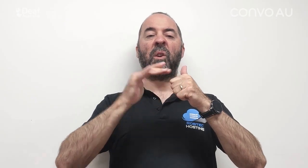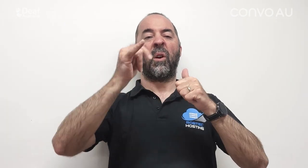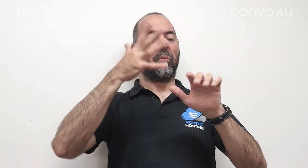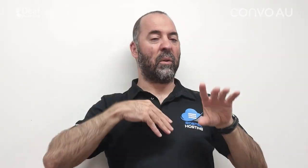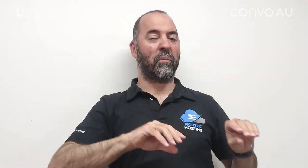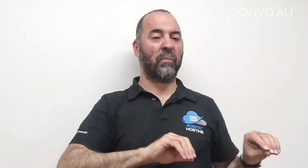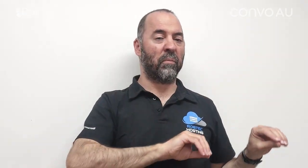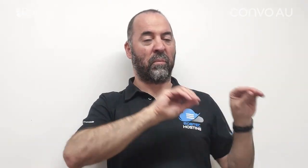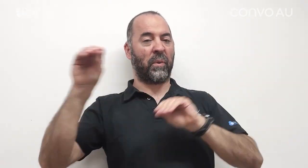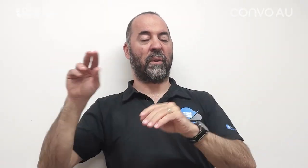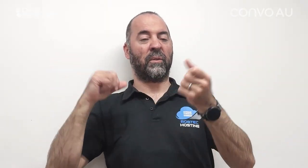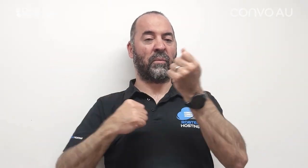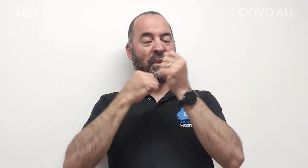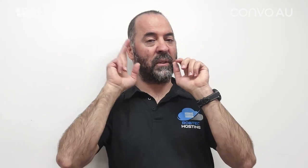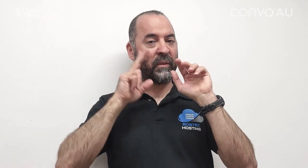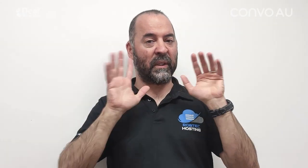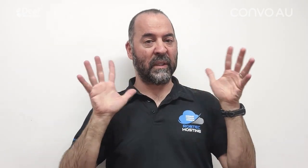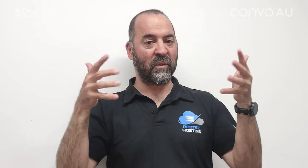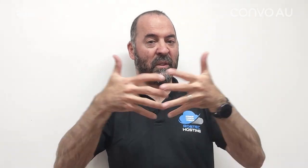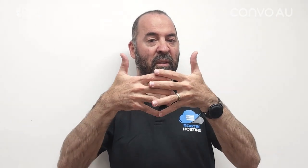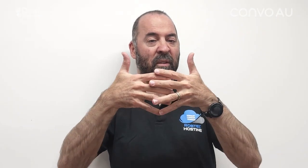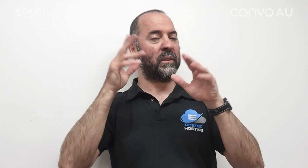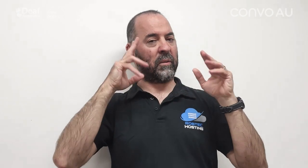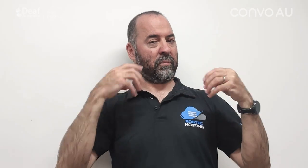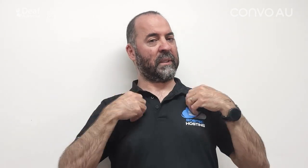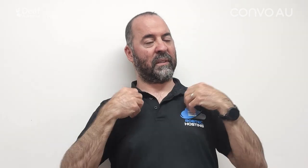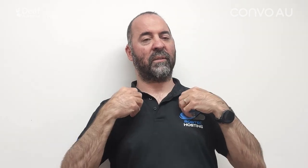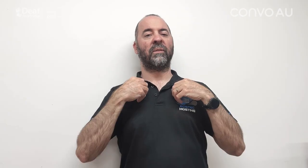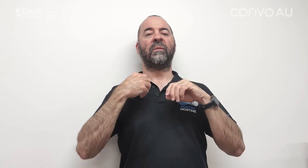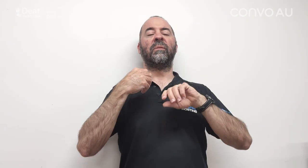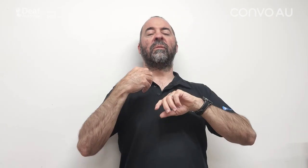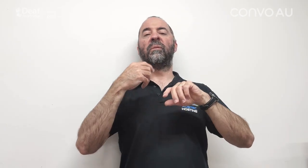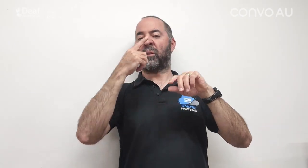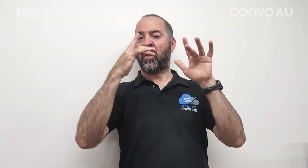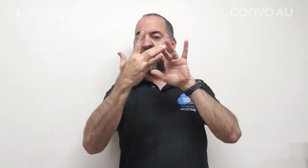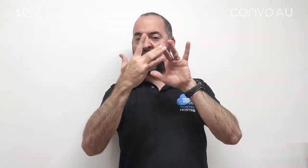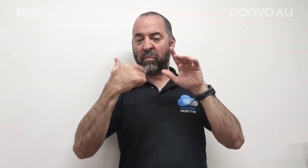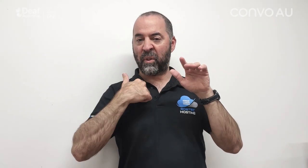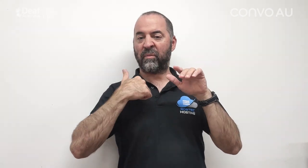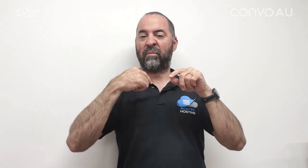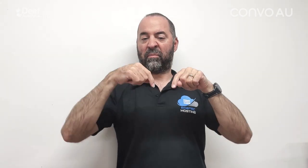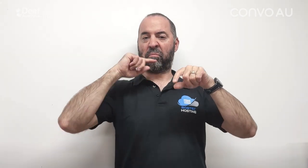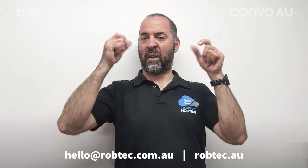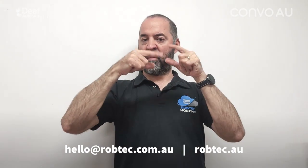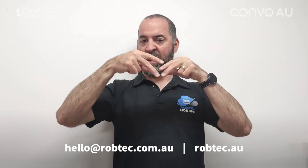or maybe you want your Deaf owned business to be part of the Deaf ecosystem. You can contact us